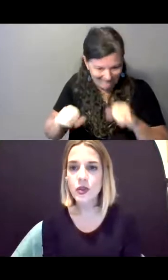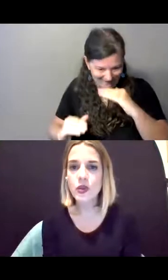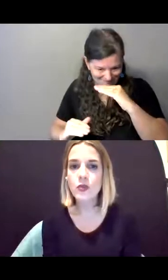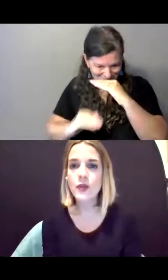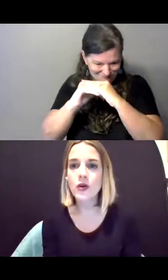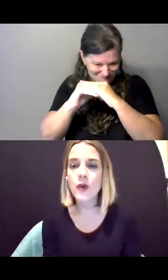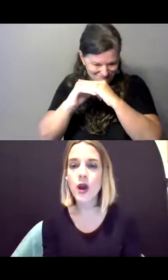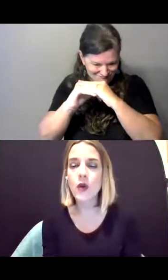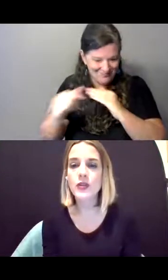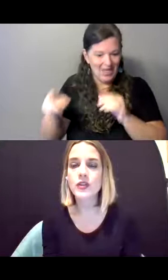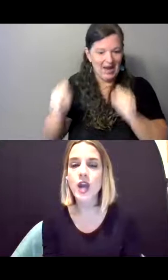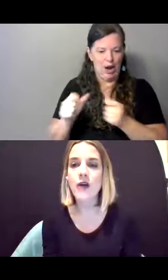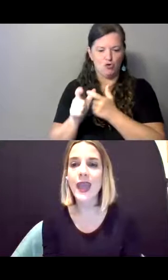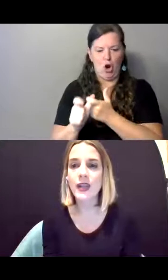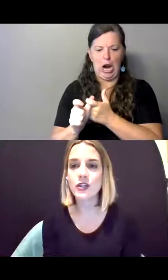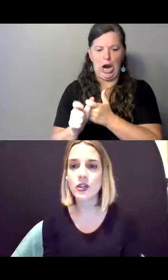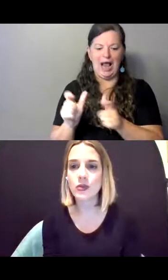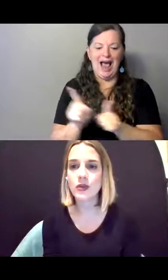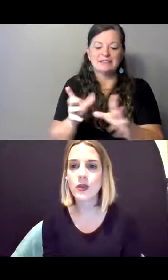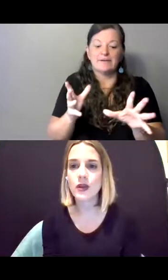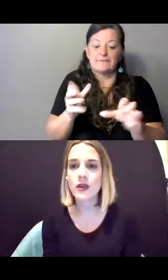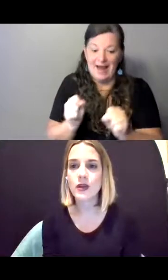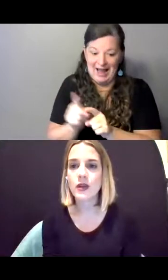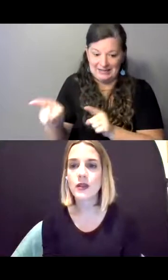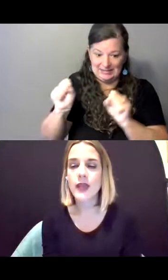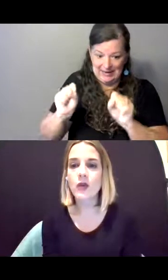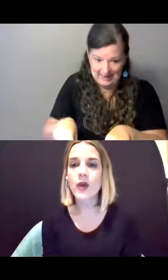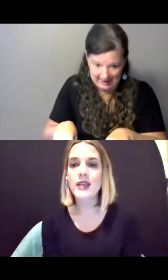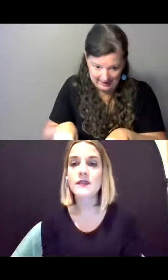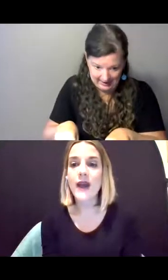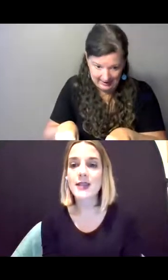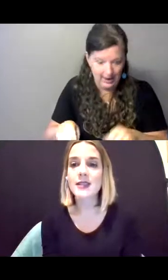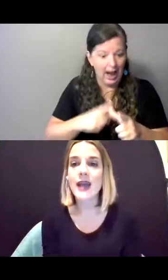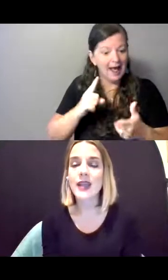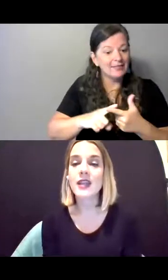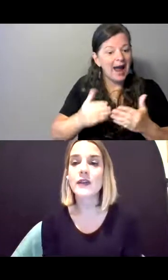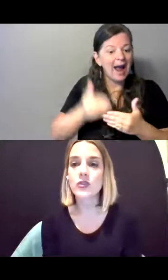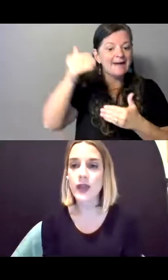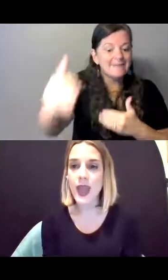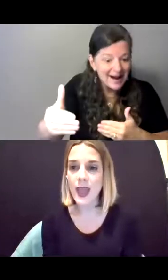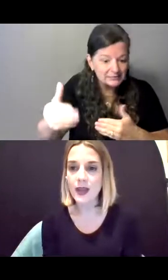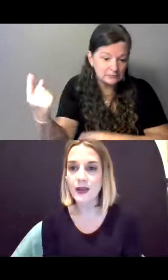So, you build upon what the child can do. They can run as fast as that individual can,